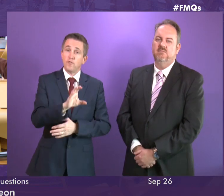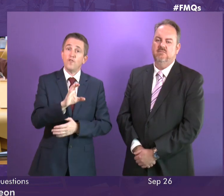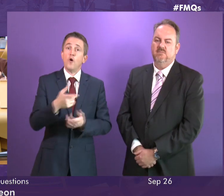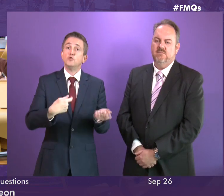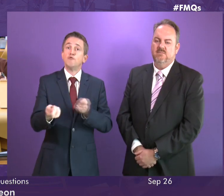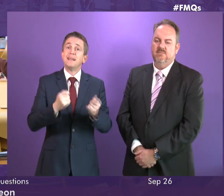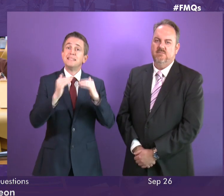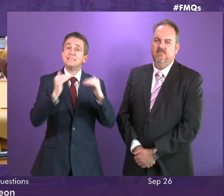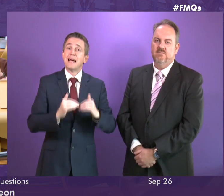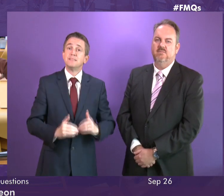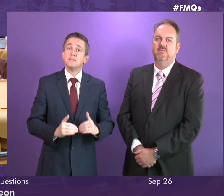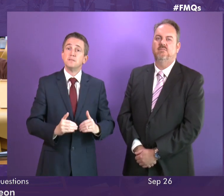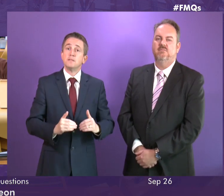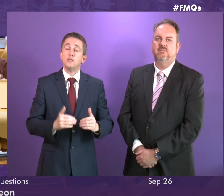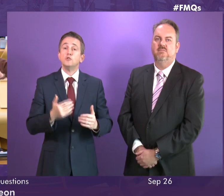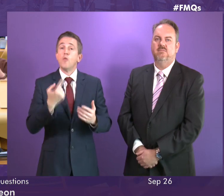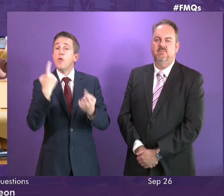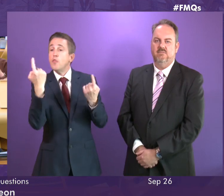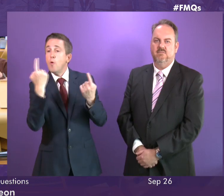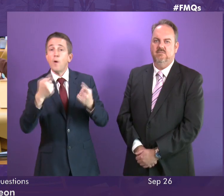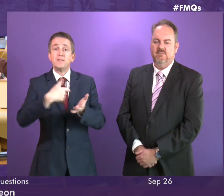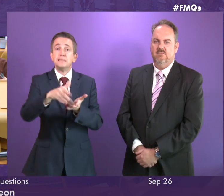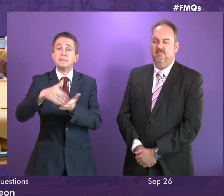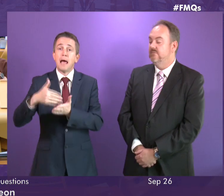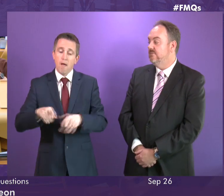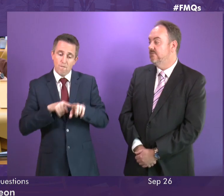departments in all council areas to ensure that retailers comply with the regulations.